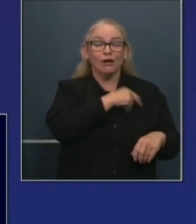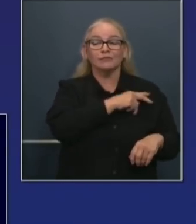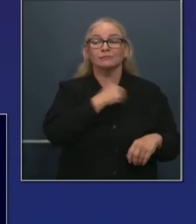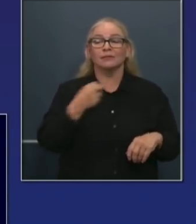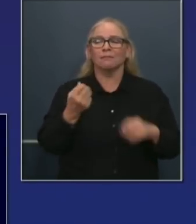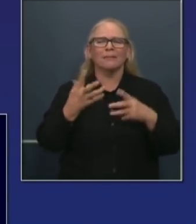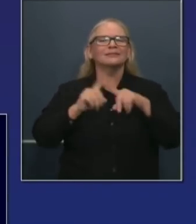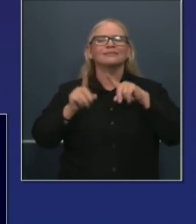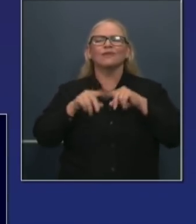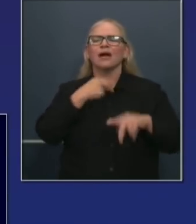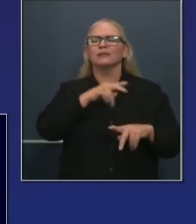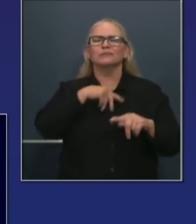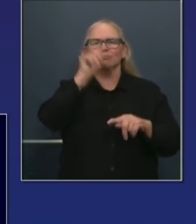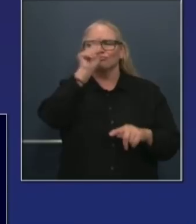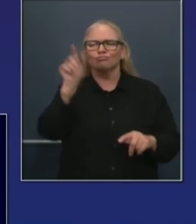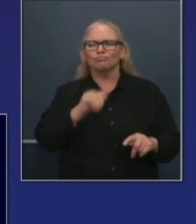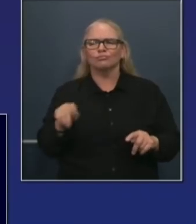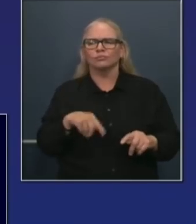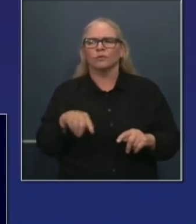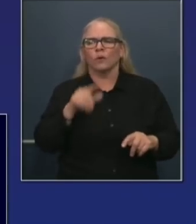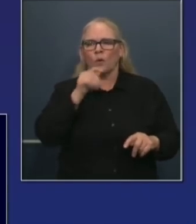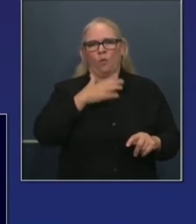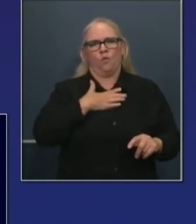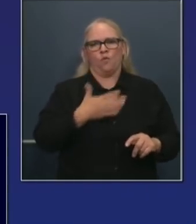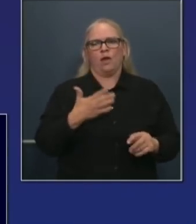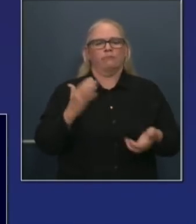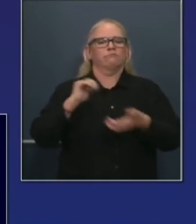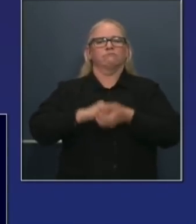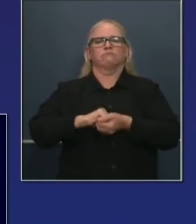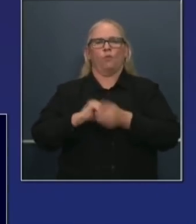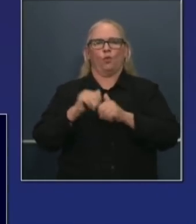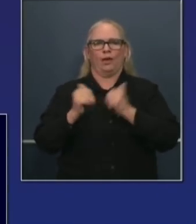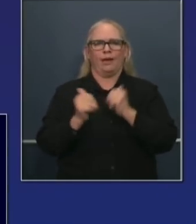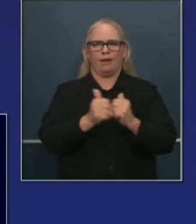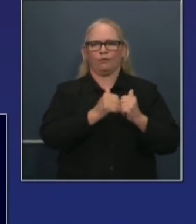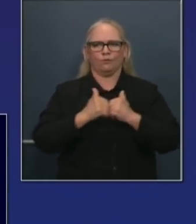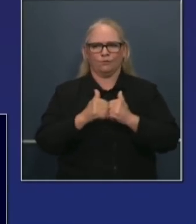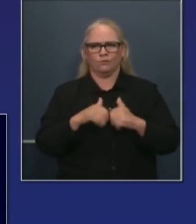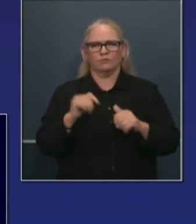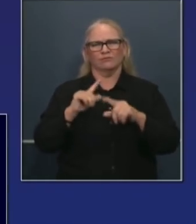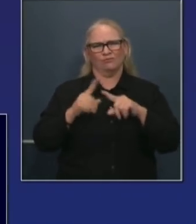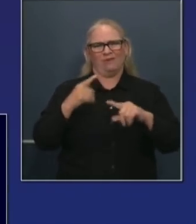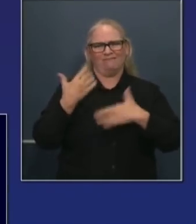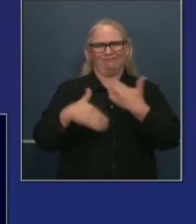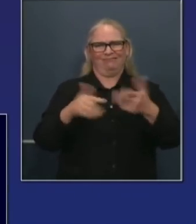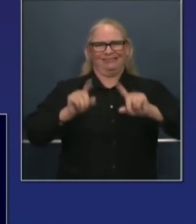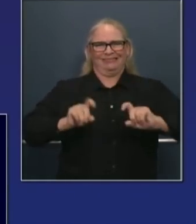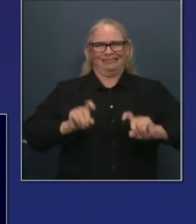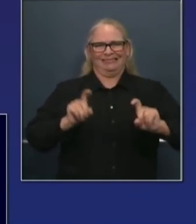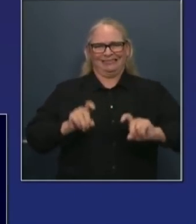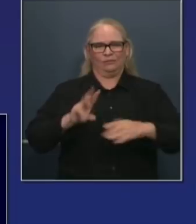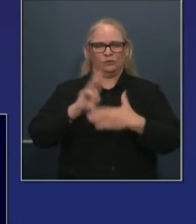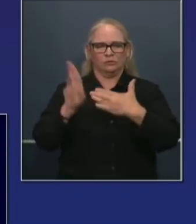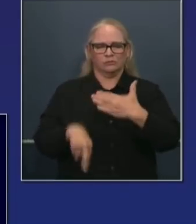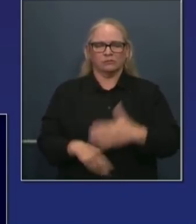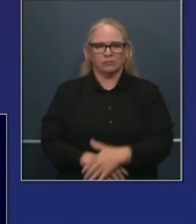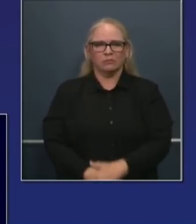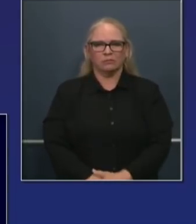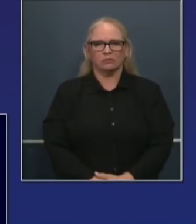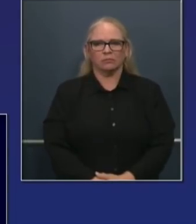THAT VERY, VERY AGGRESSIVELY AND NOWHERE WORKING COLLABORATIVELY WITH KAISER AND HEALTHCARE SYSTEMS AND